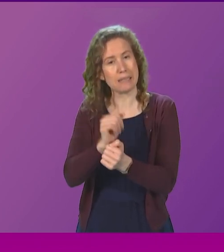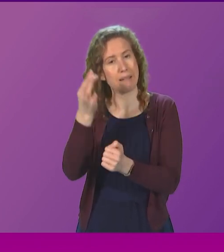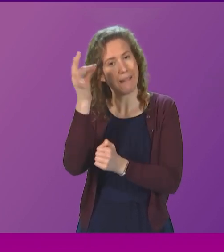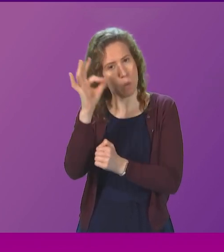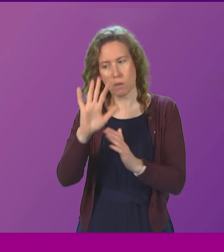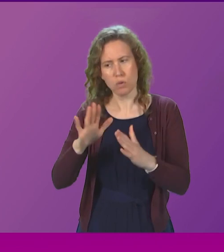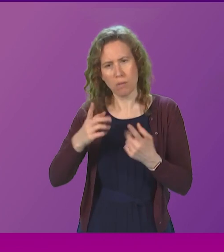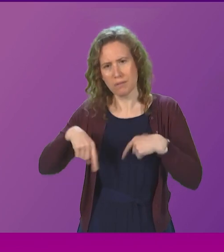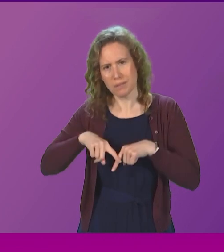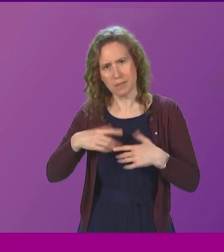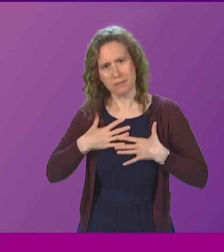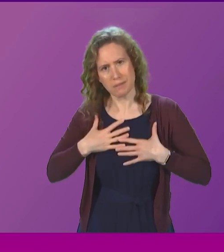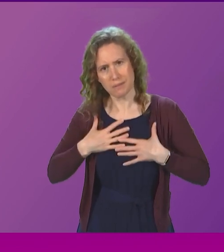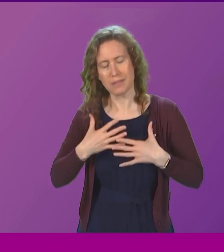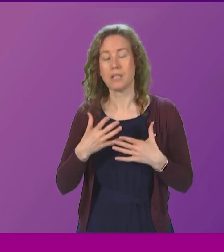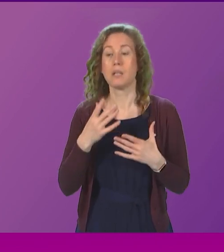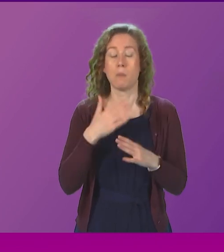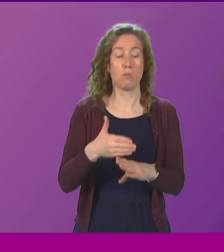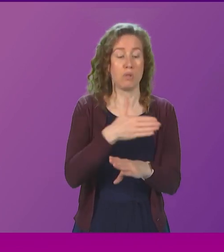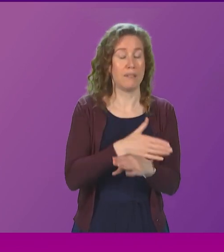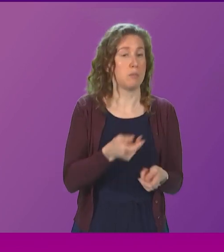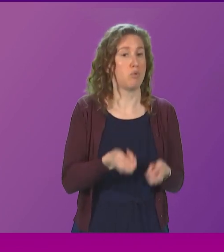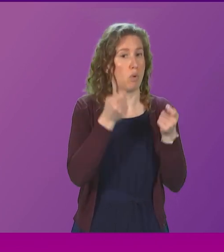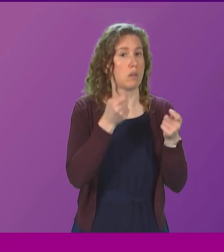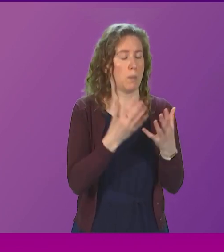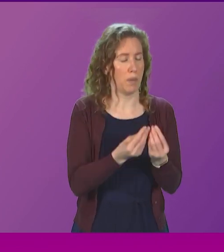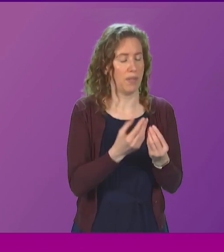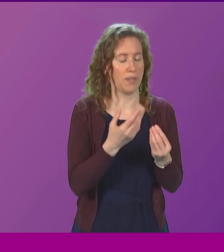What I said in relation to a previous case that was raised with me as First Minister